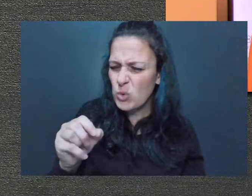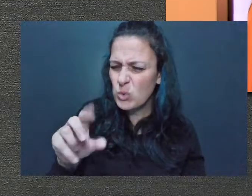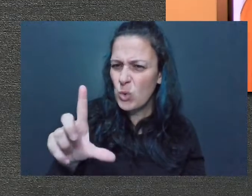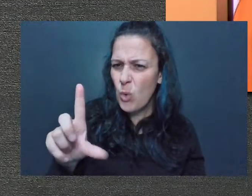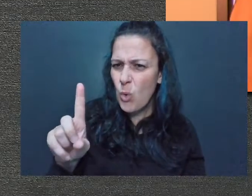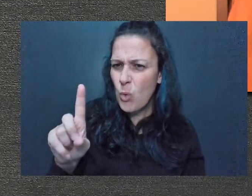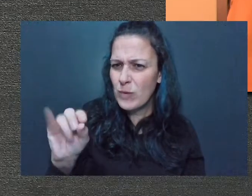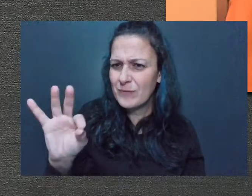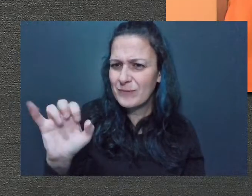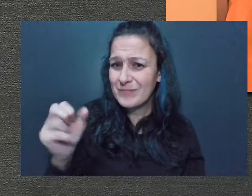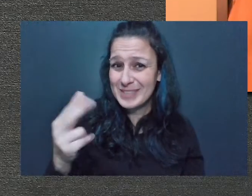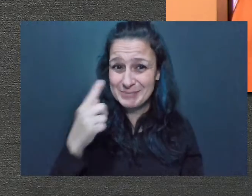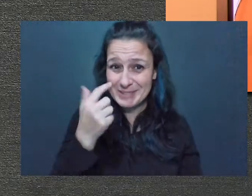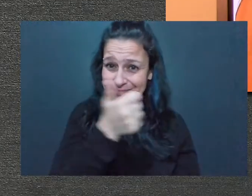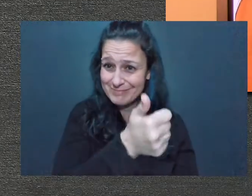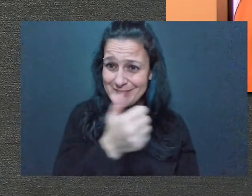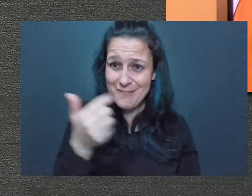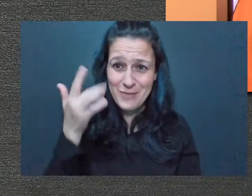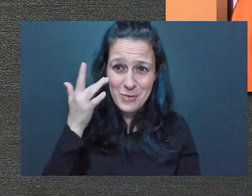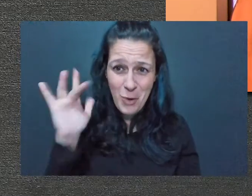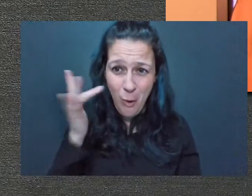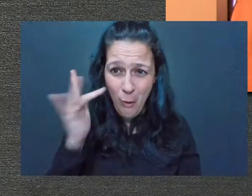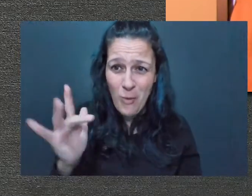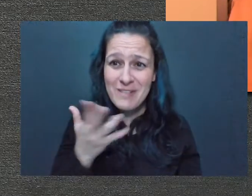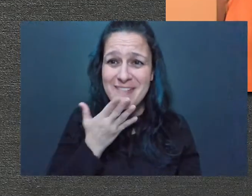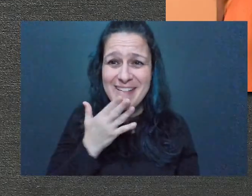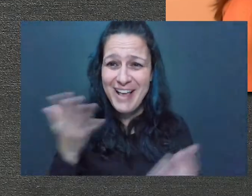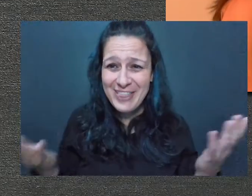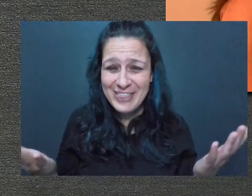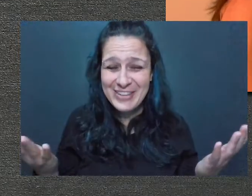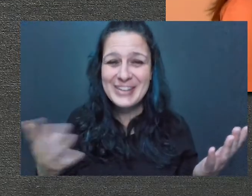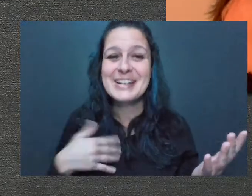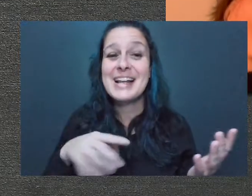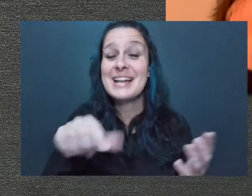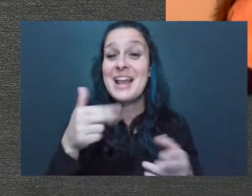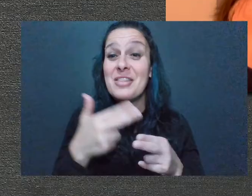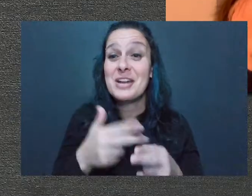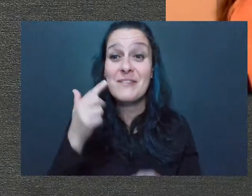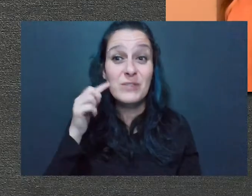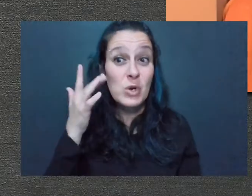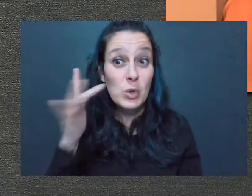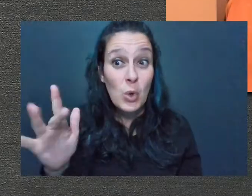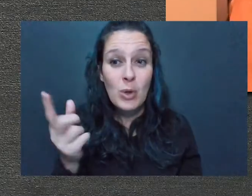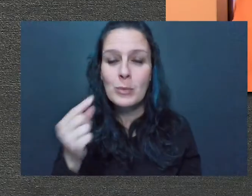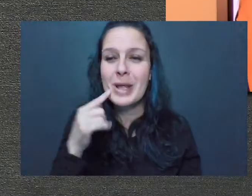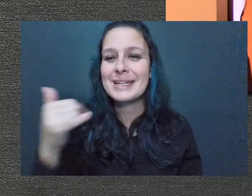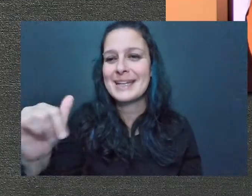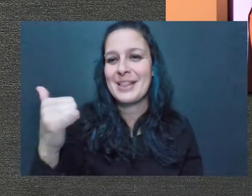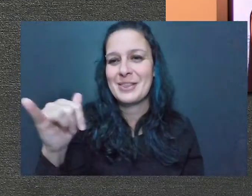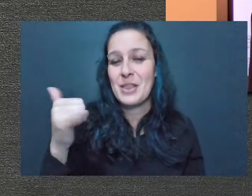Because it's gold. And another name for gold is. [Communication Device] Yellow. Yellow.